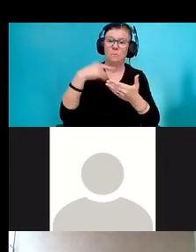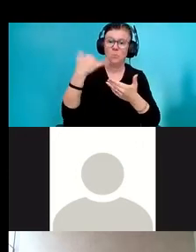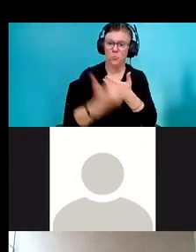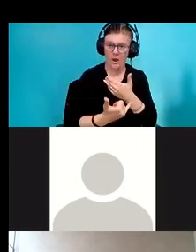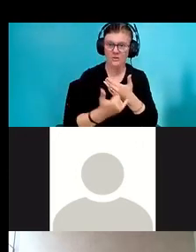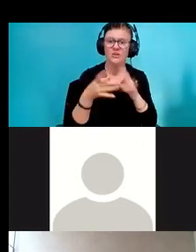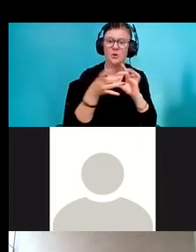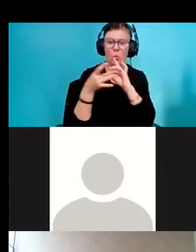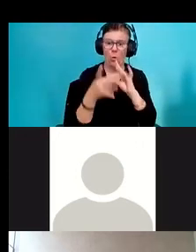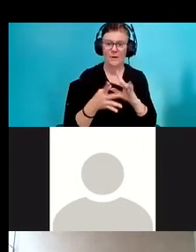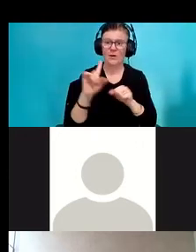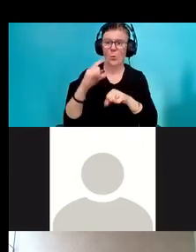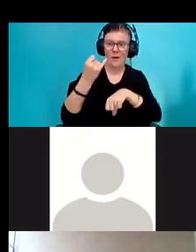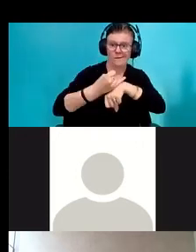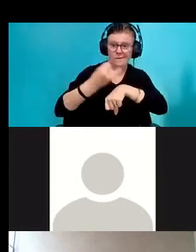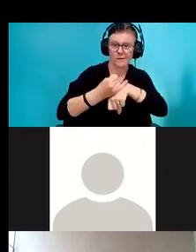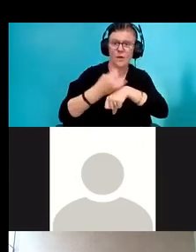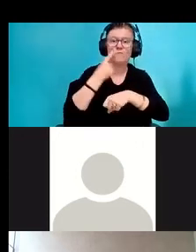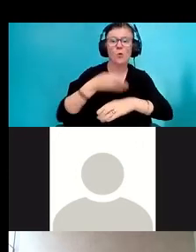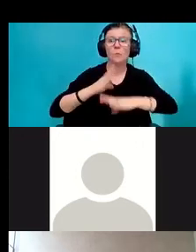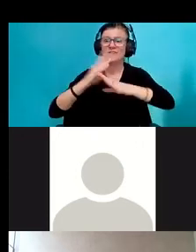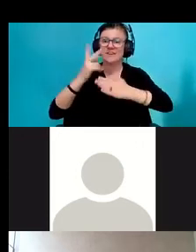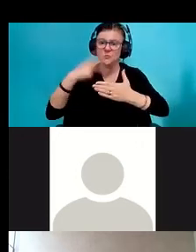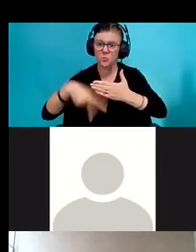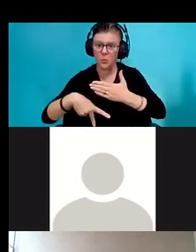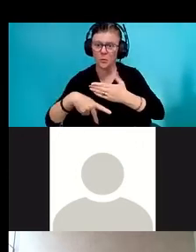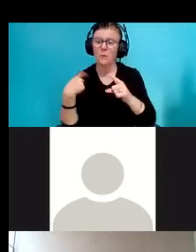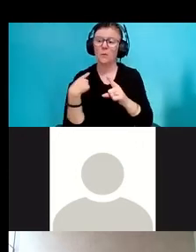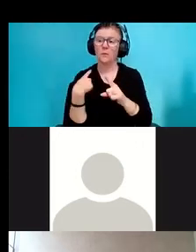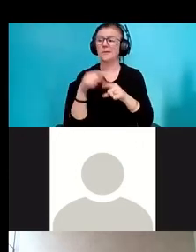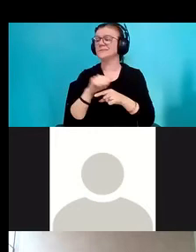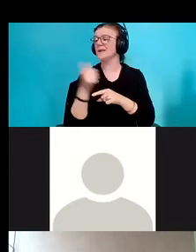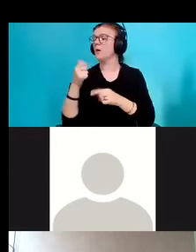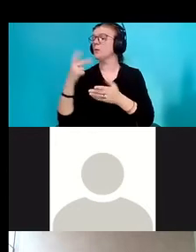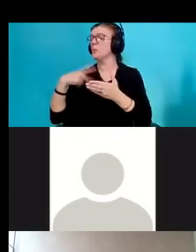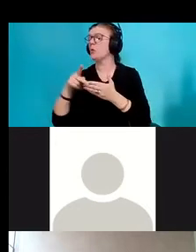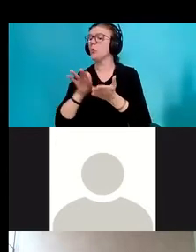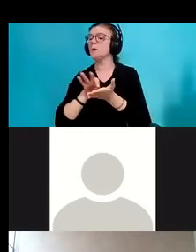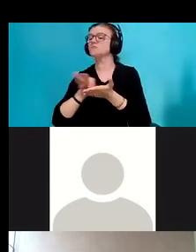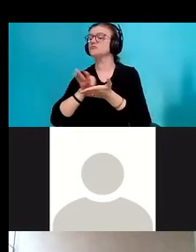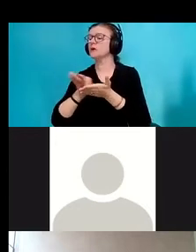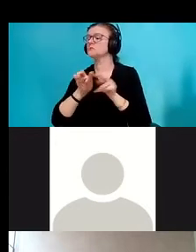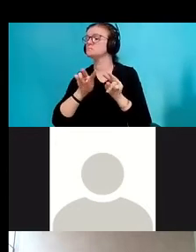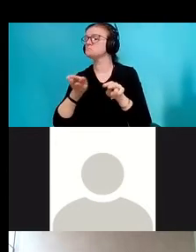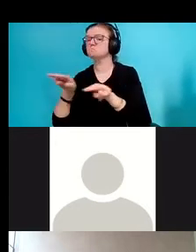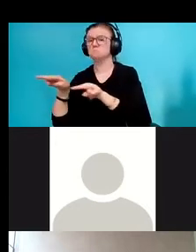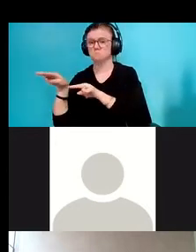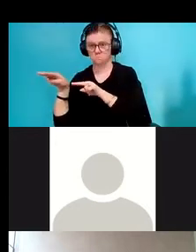to do prevention programming and keep track of other programs happening on campus.